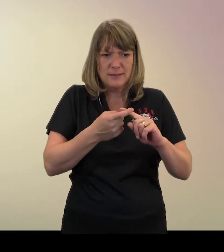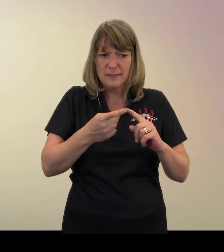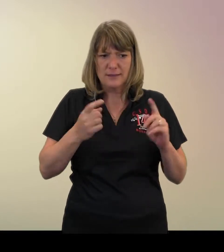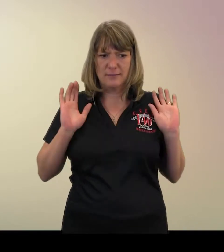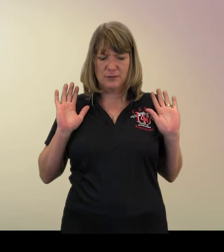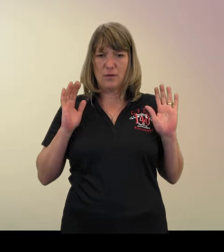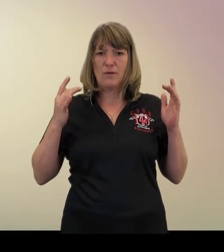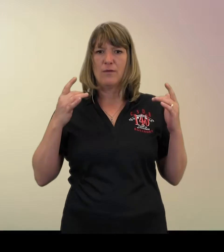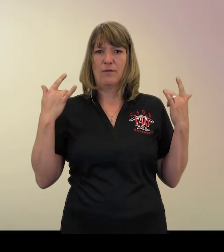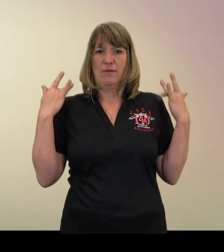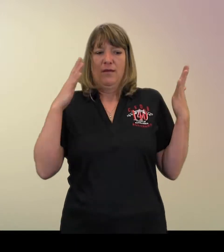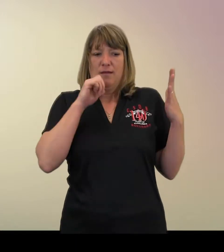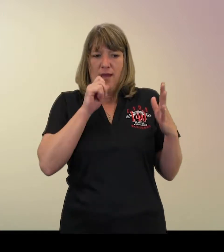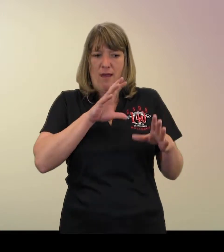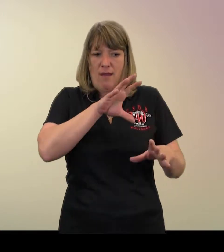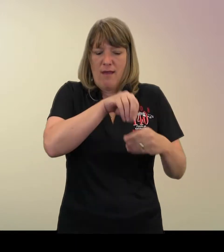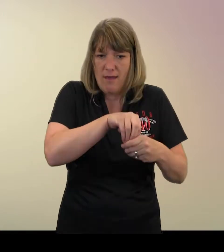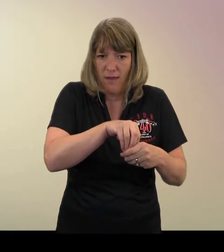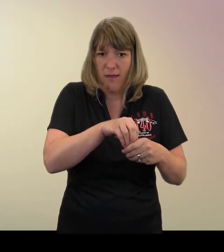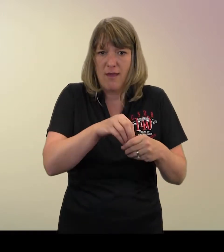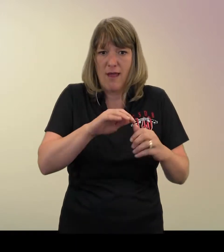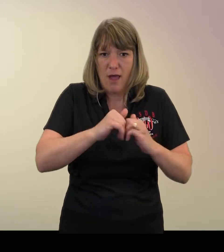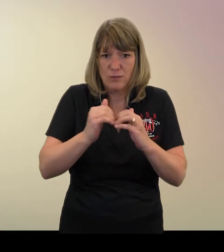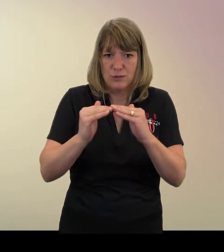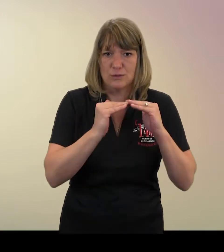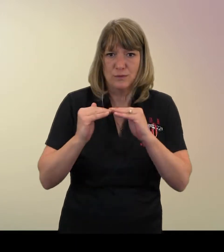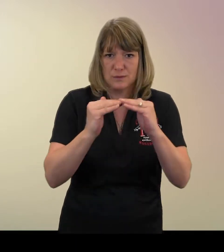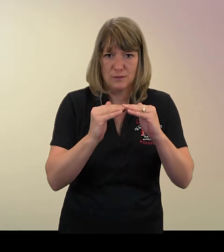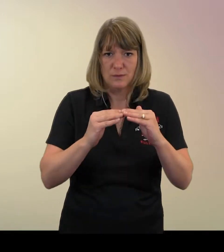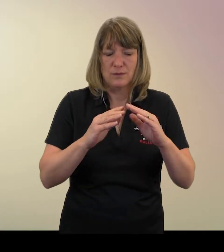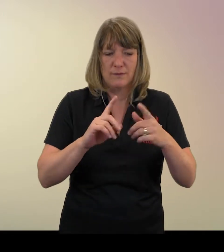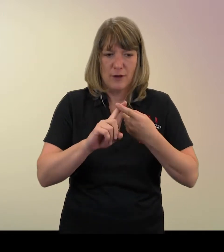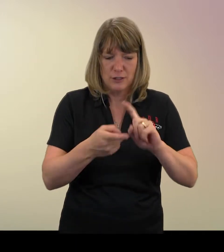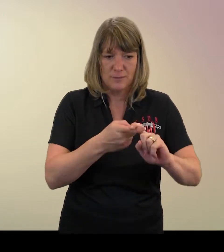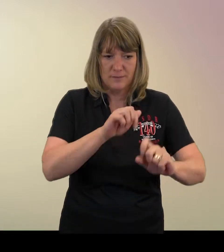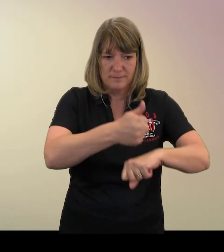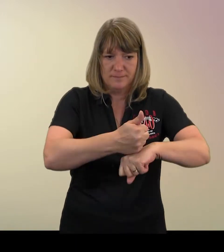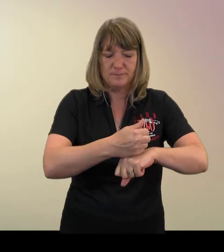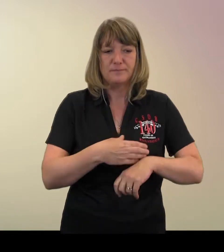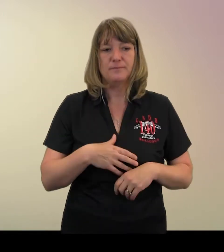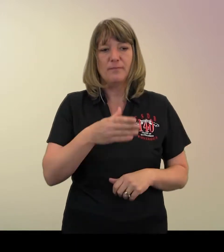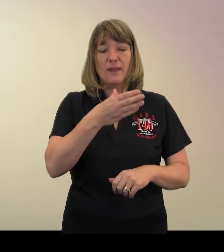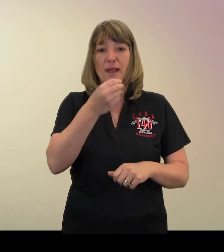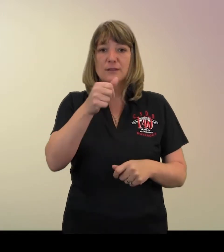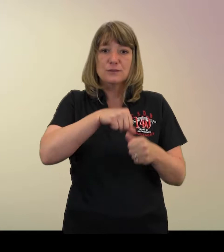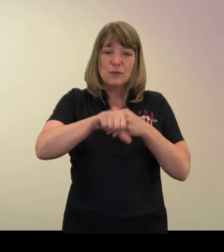mediating their interactions. Another thing to look for are social behaviors